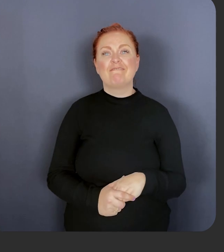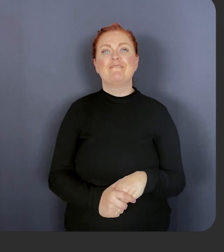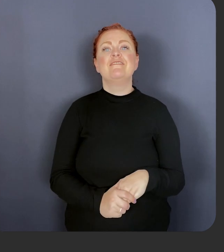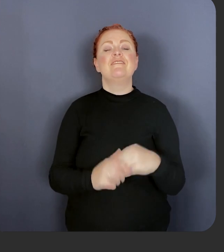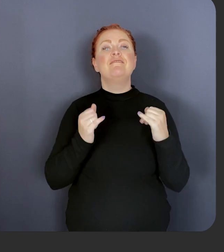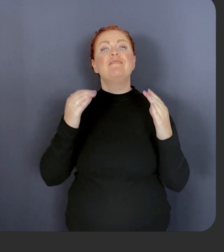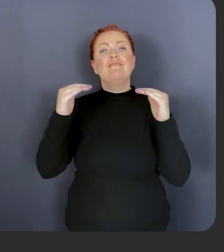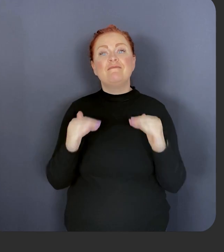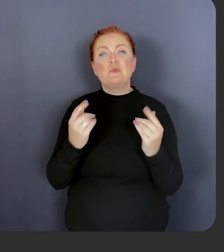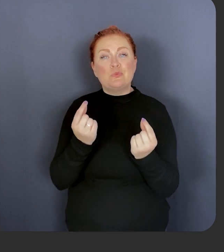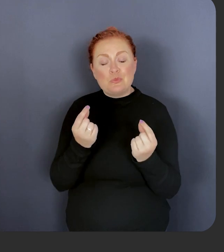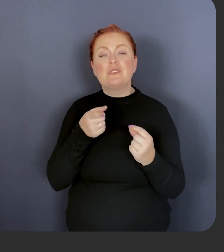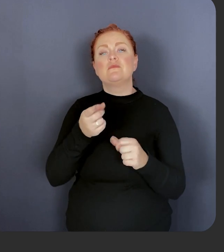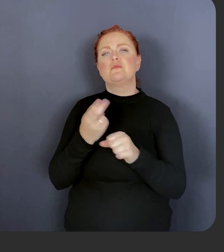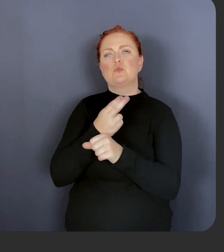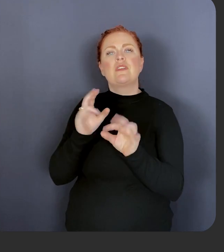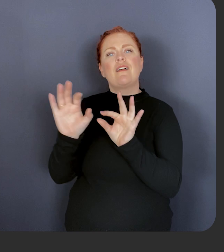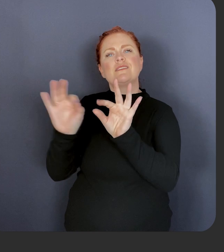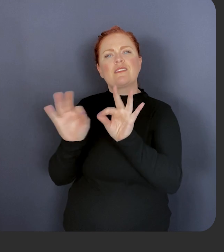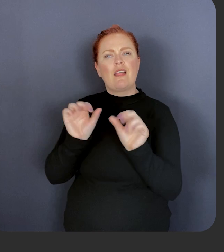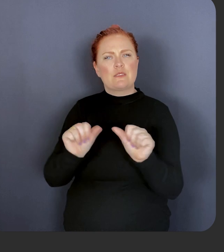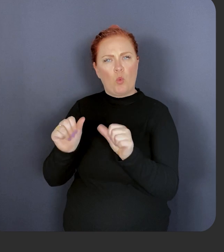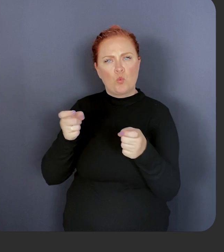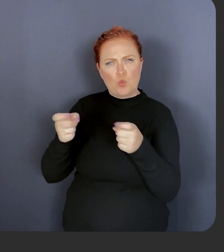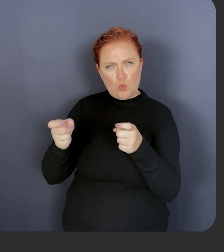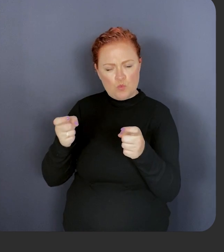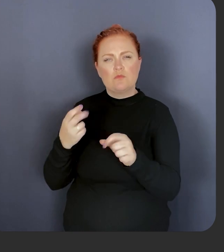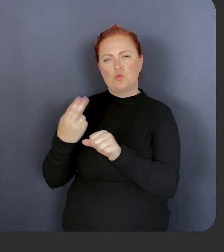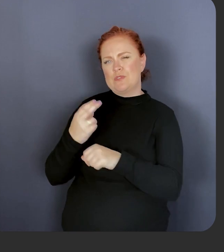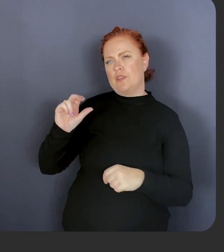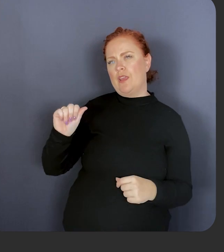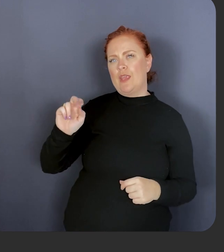The next thing we're going to do is use selectable controls with Angular Material.